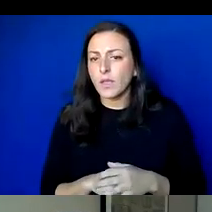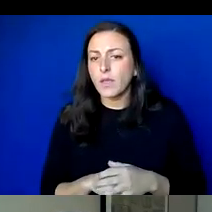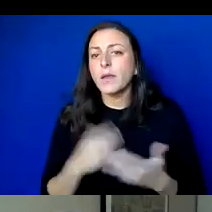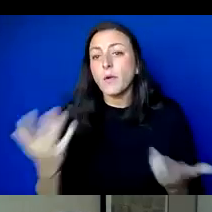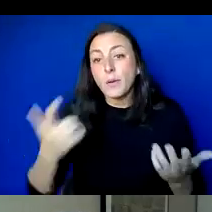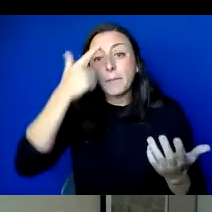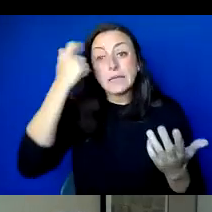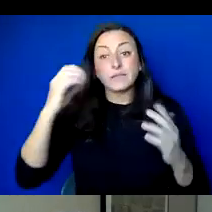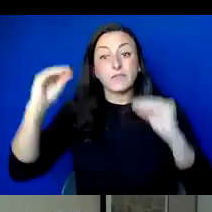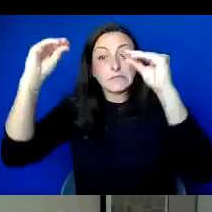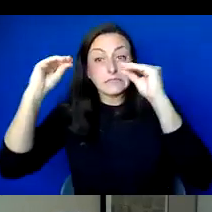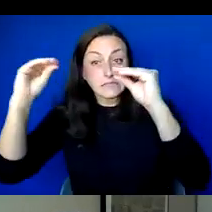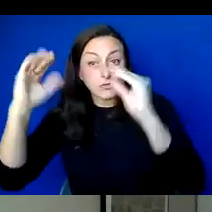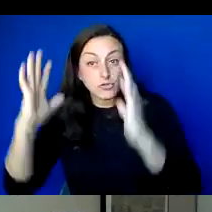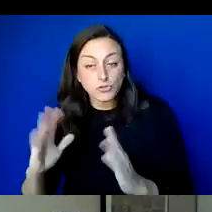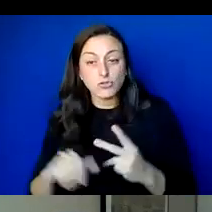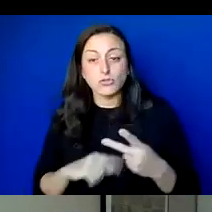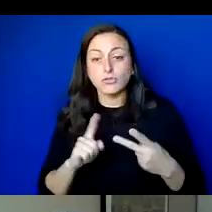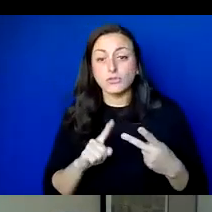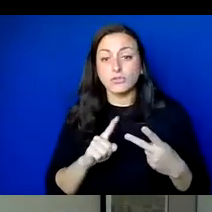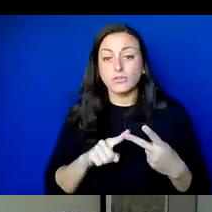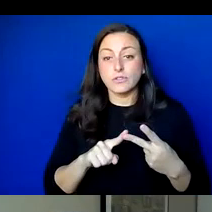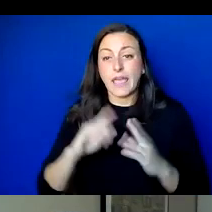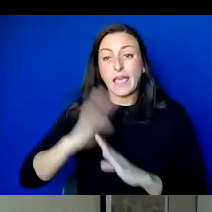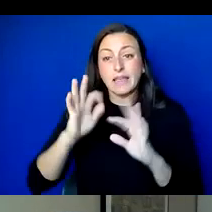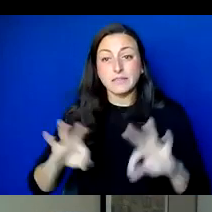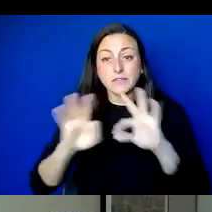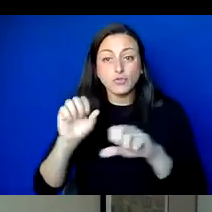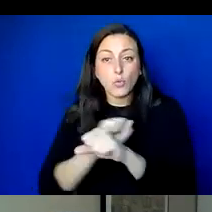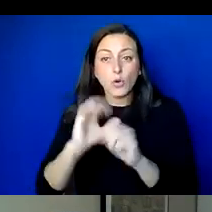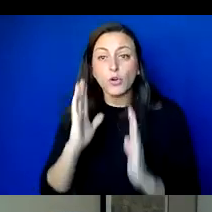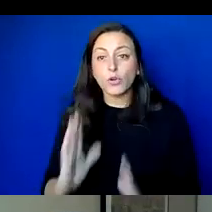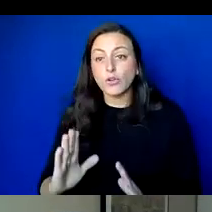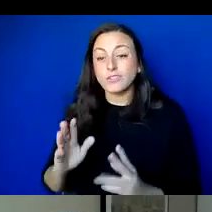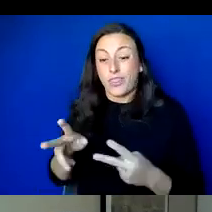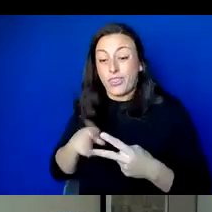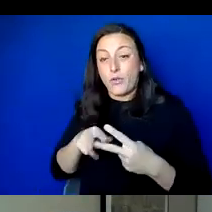and frontline essential workers, we're going to be working through employers on most of that. So